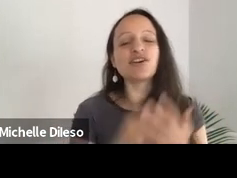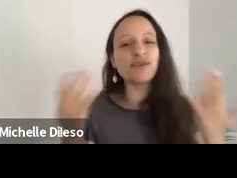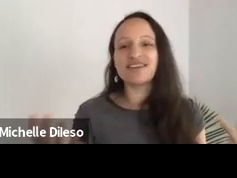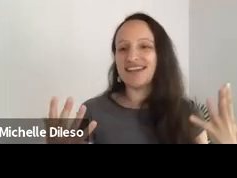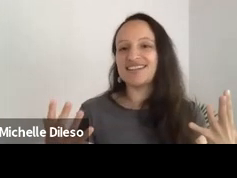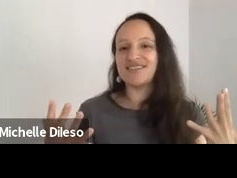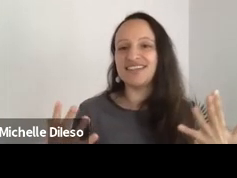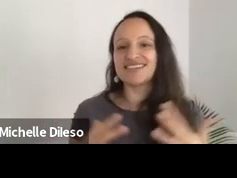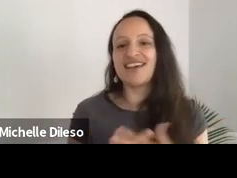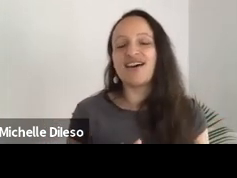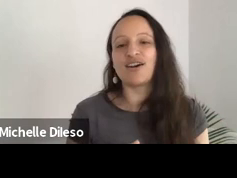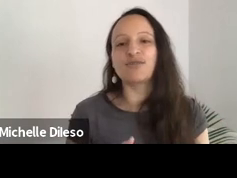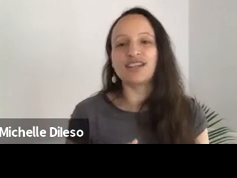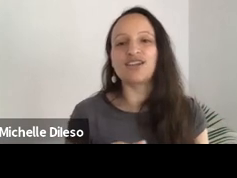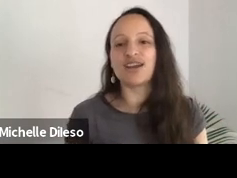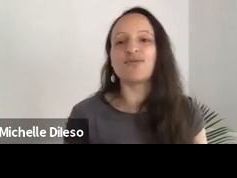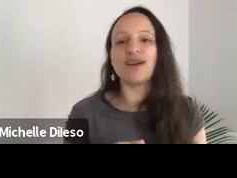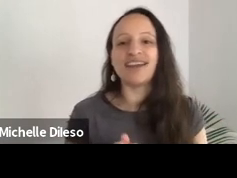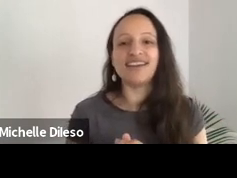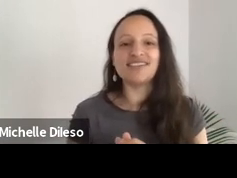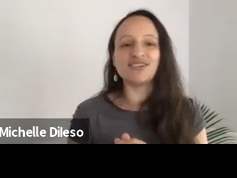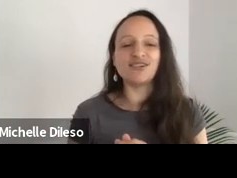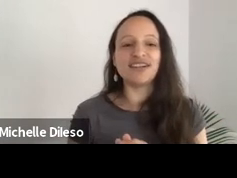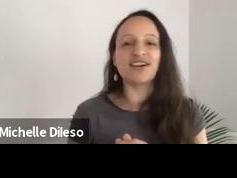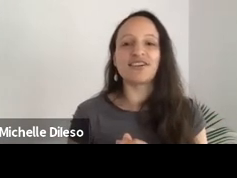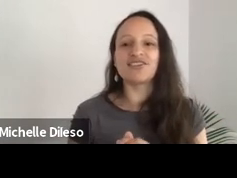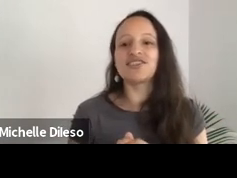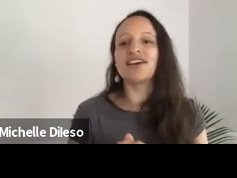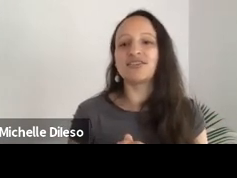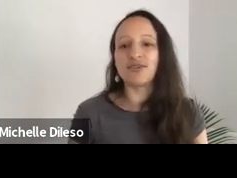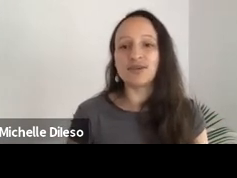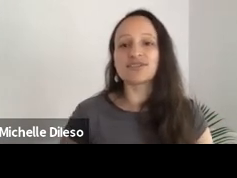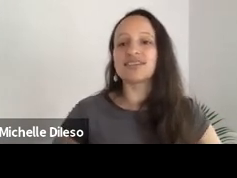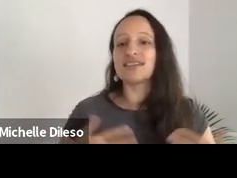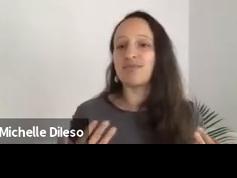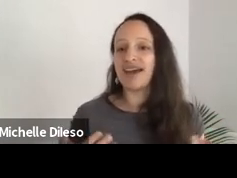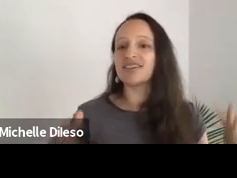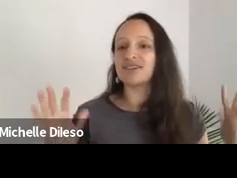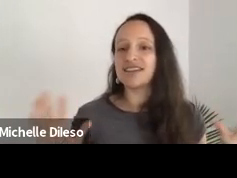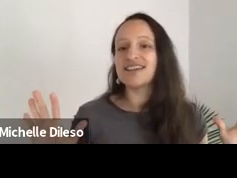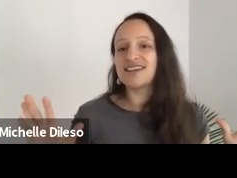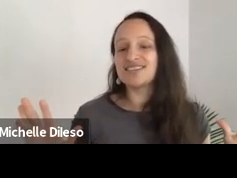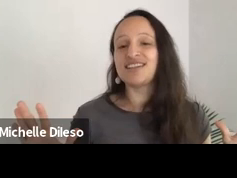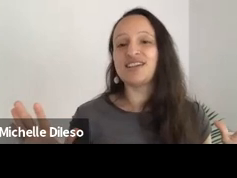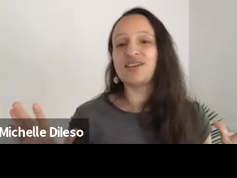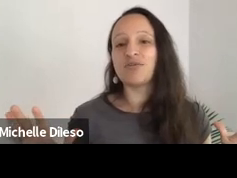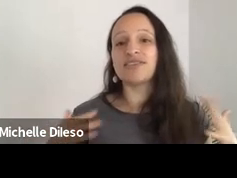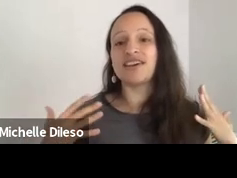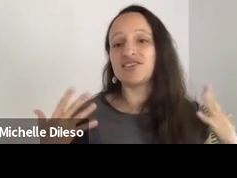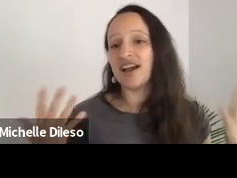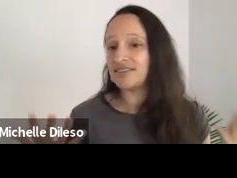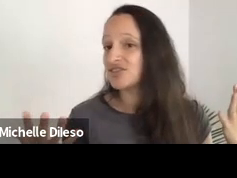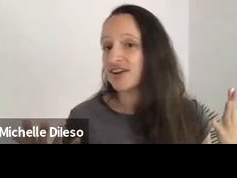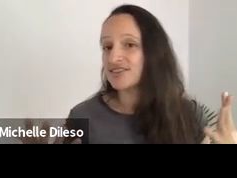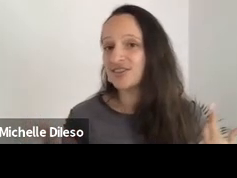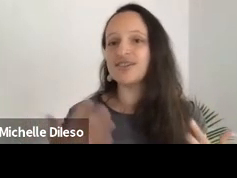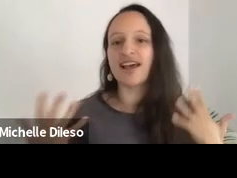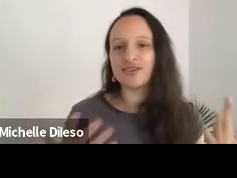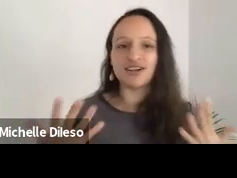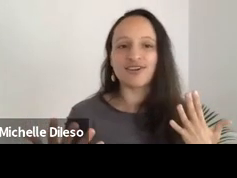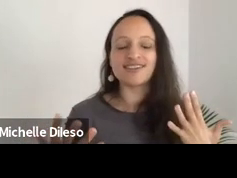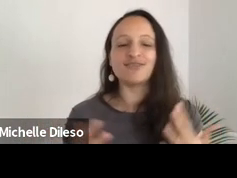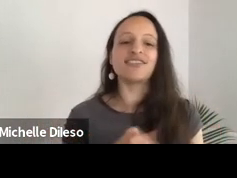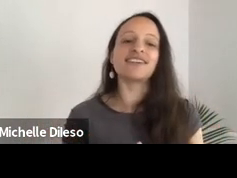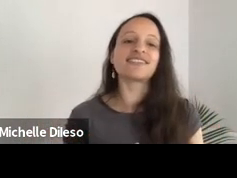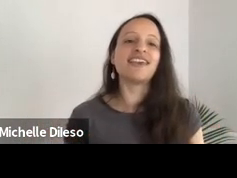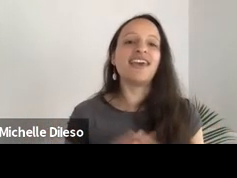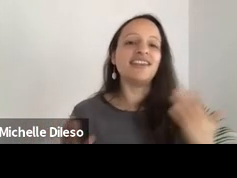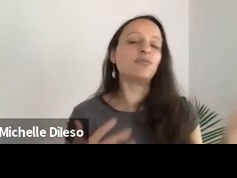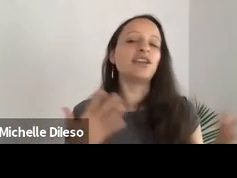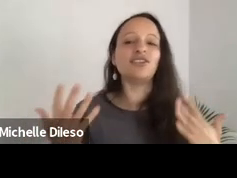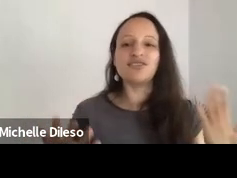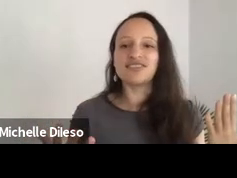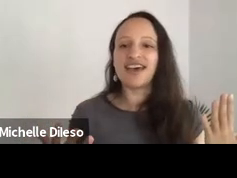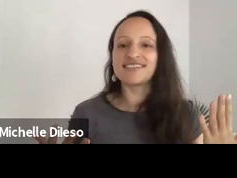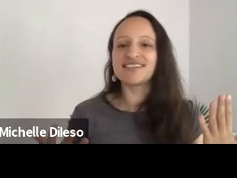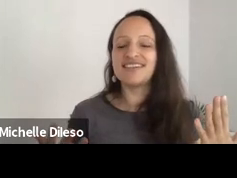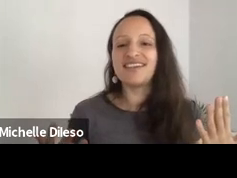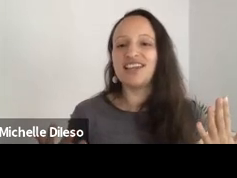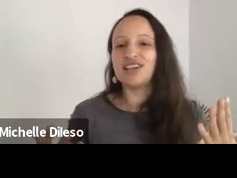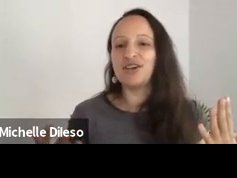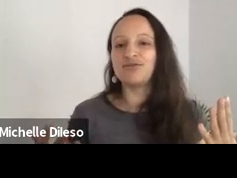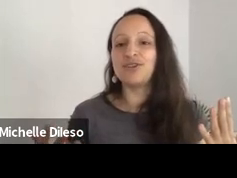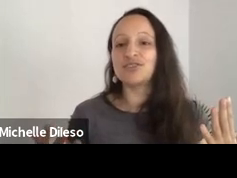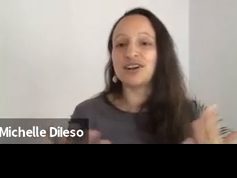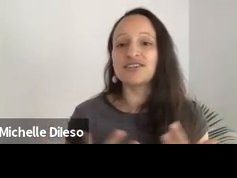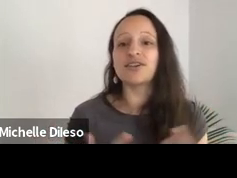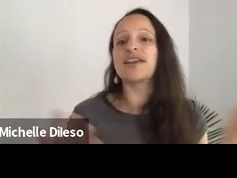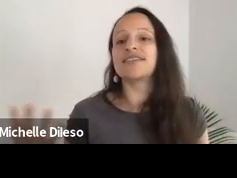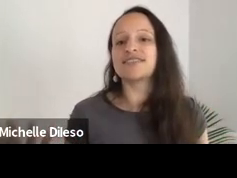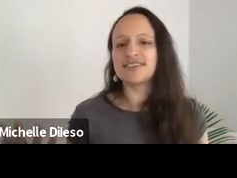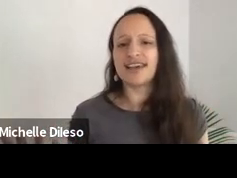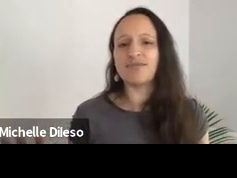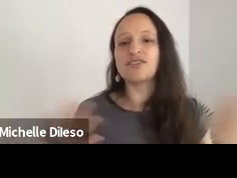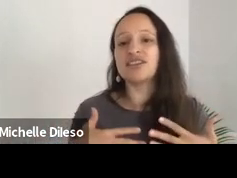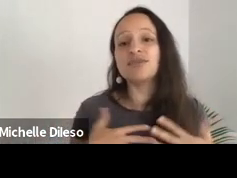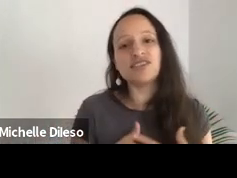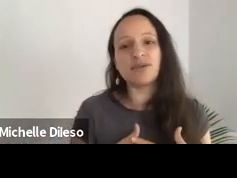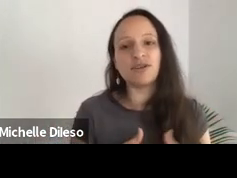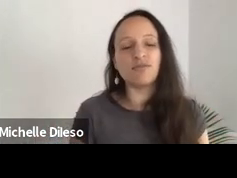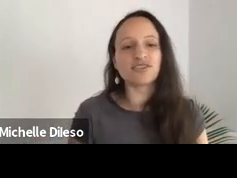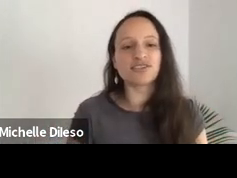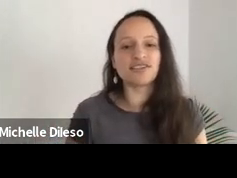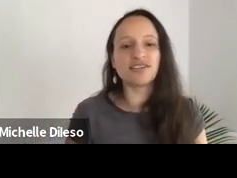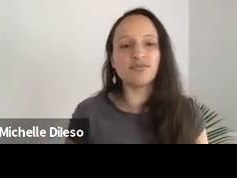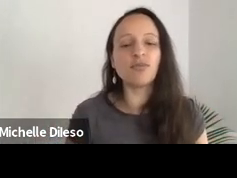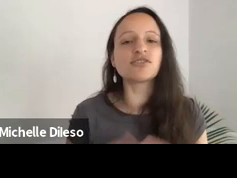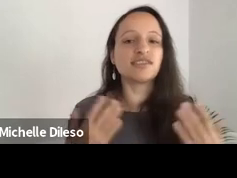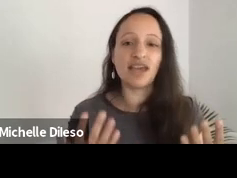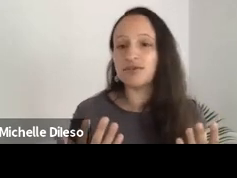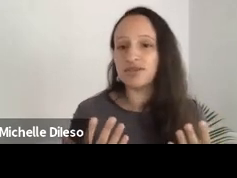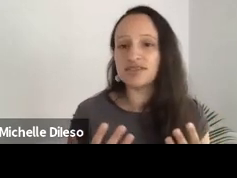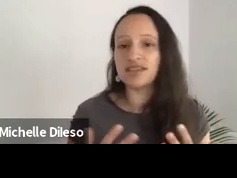So again, these open ended activities are really great way to encourage grownups to step back and really see what the child is drawn to and how they're interacting with things, and then we can use that in the future so as Saki mentioned the museum we